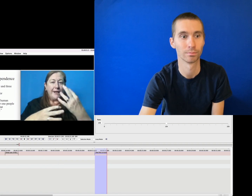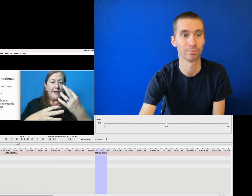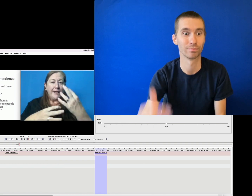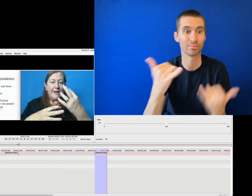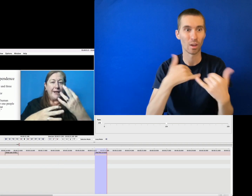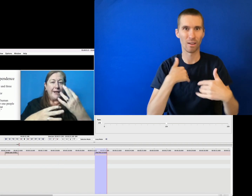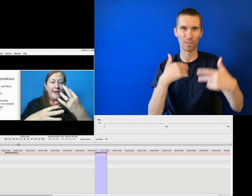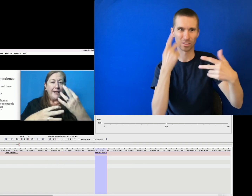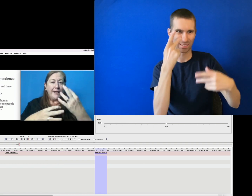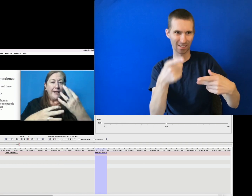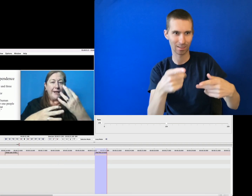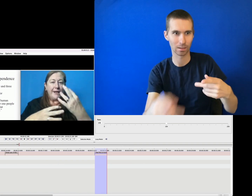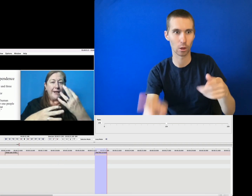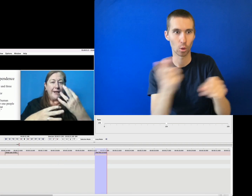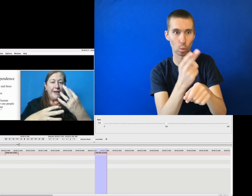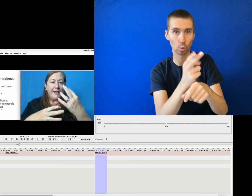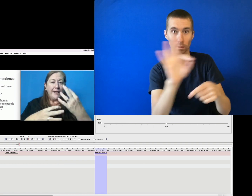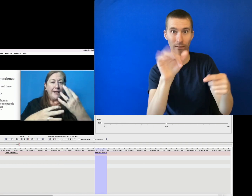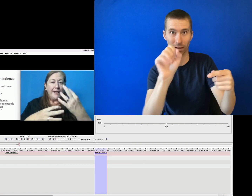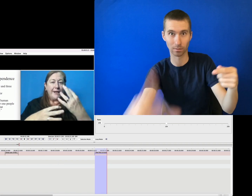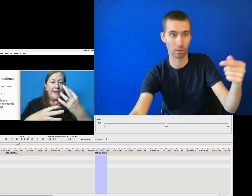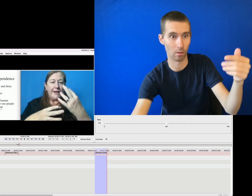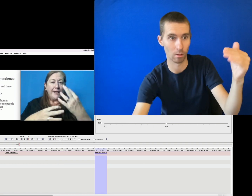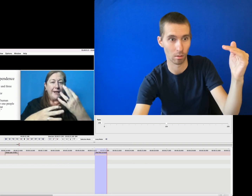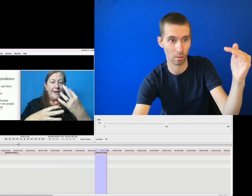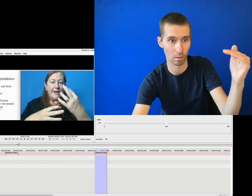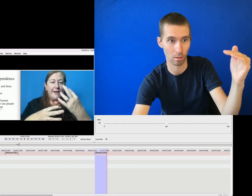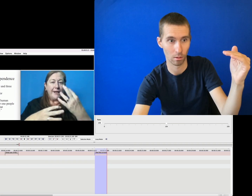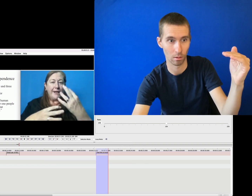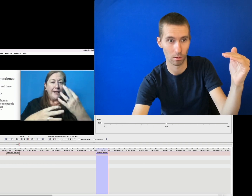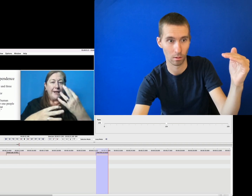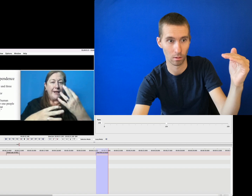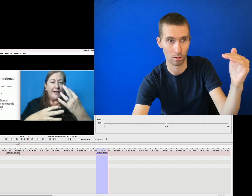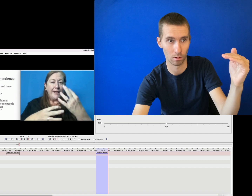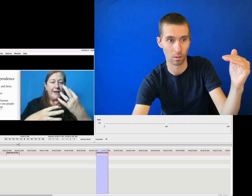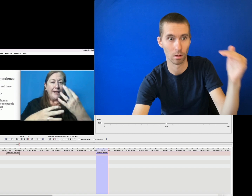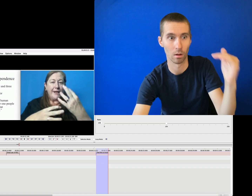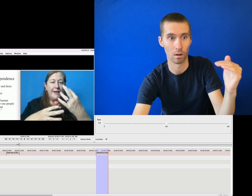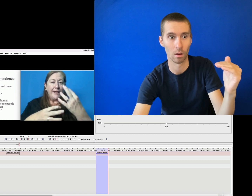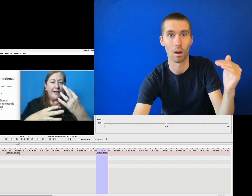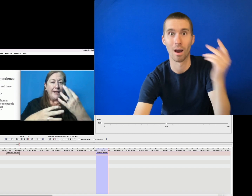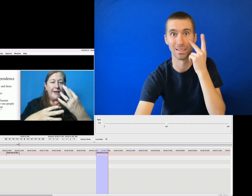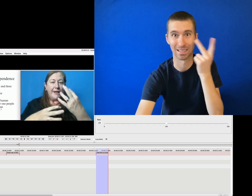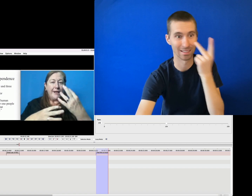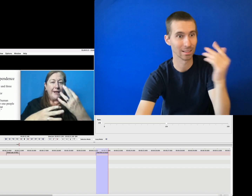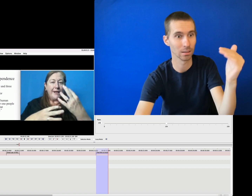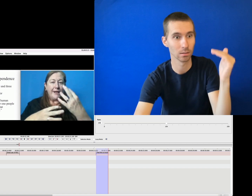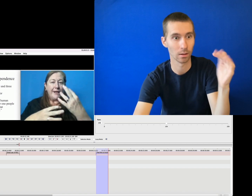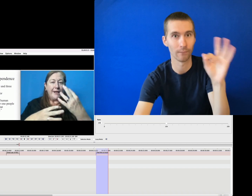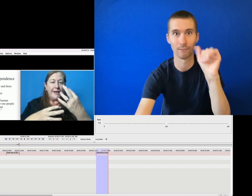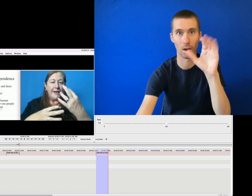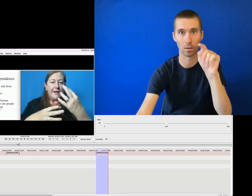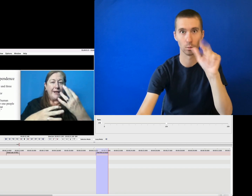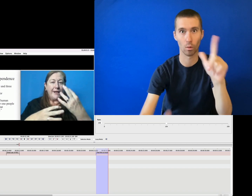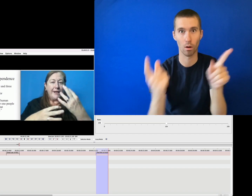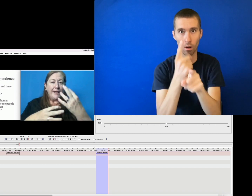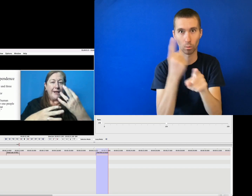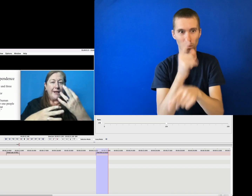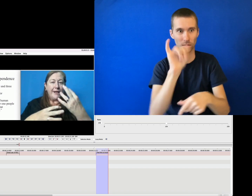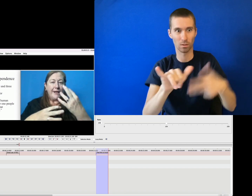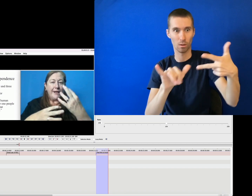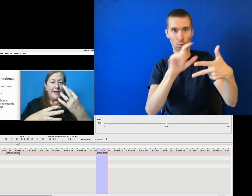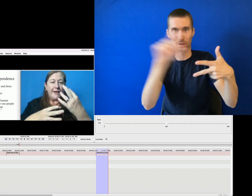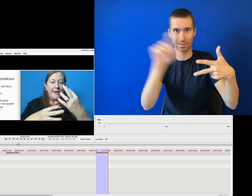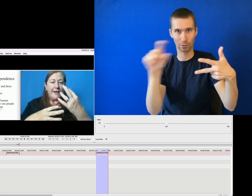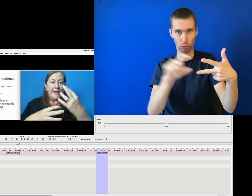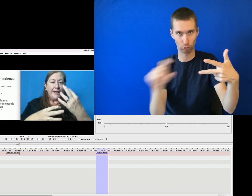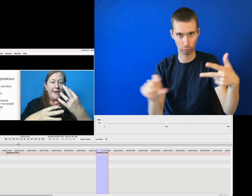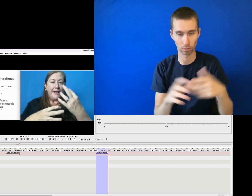With the pop-up closed, you should now be able to view three rows titled "Use of ASL", "Aesthetics", and "Factual Accuracy". Those are the three tiers.